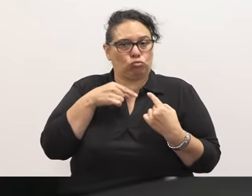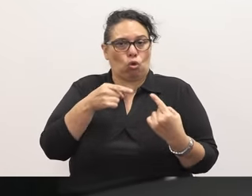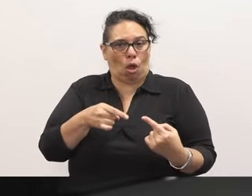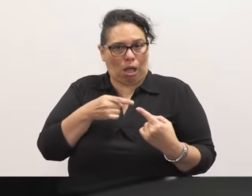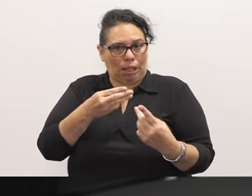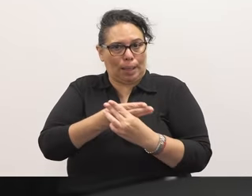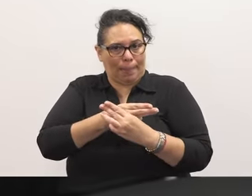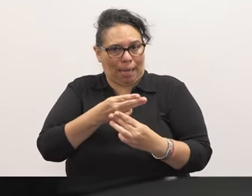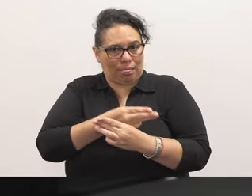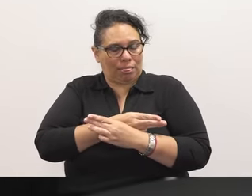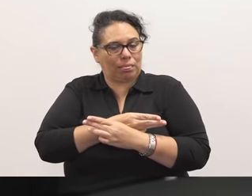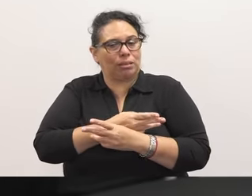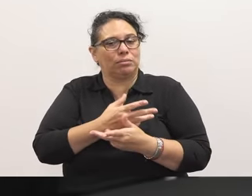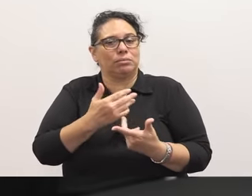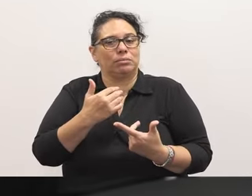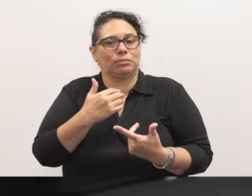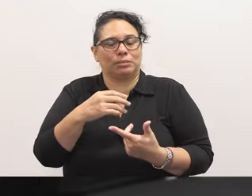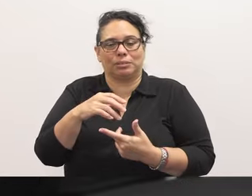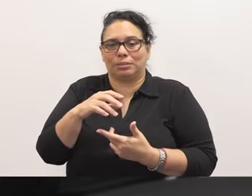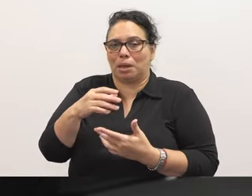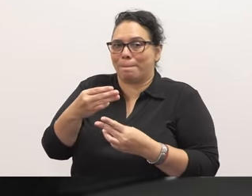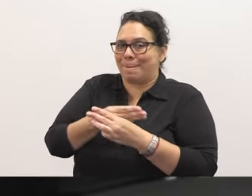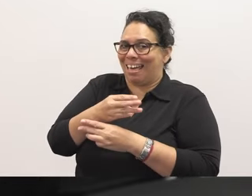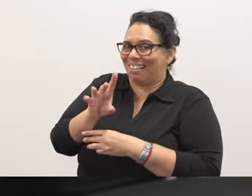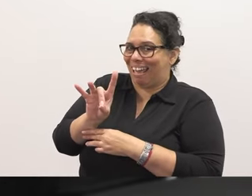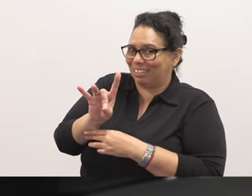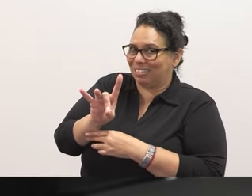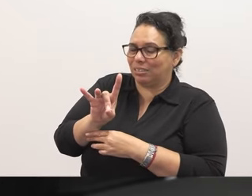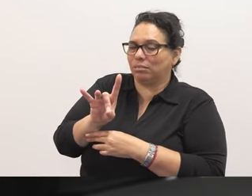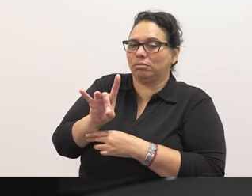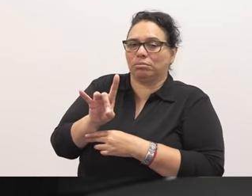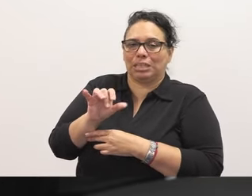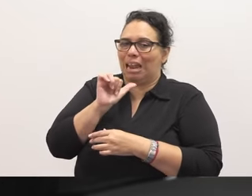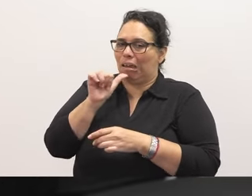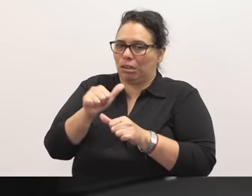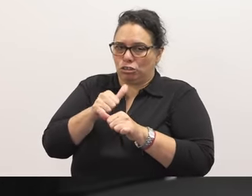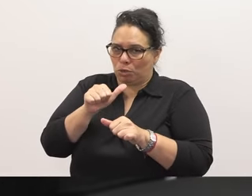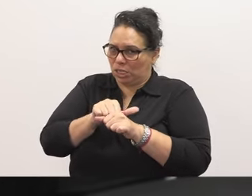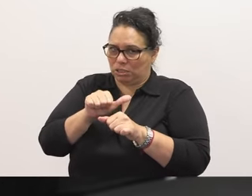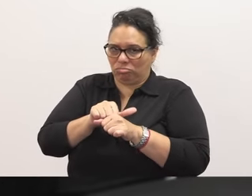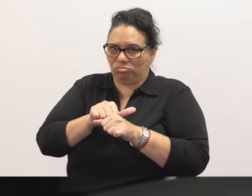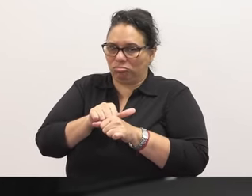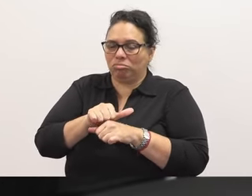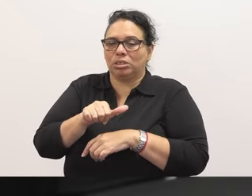that were normally in math eight going into high school. Math is not probably their favorite subject